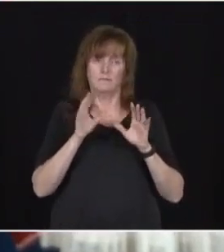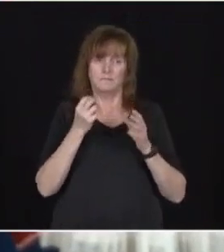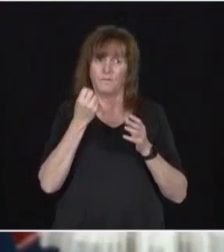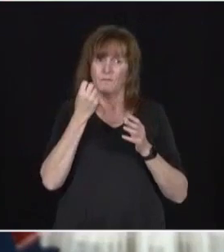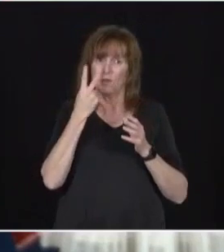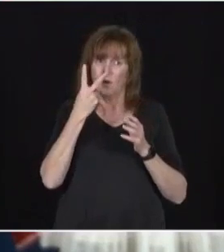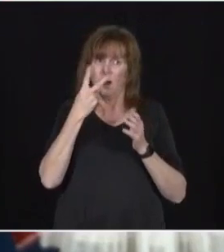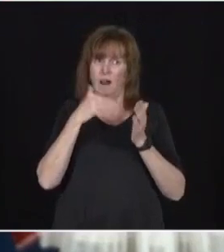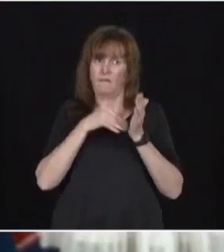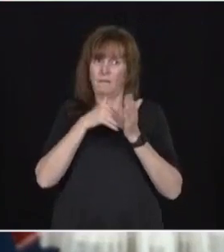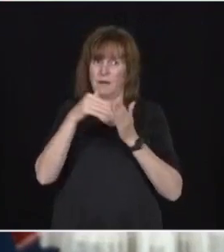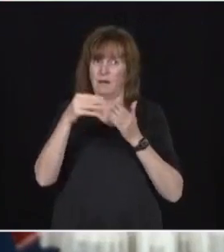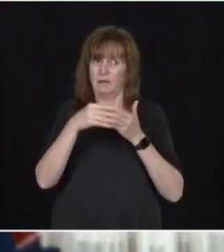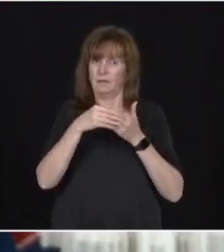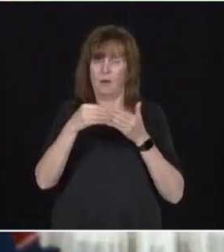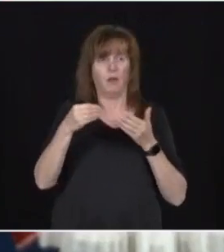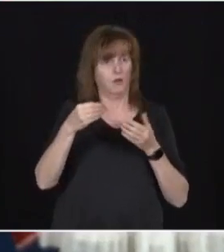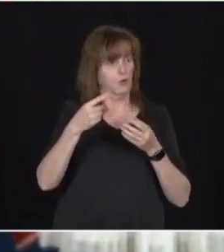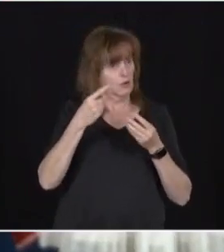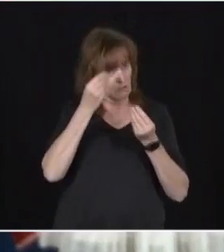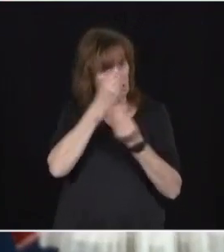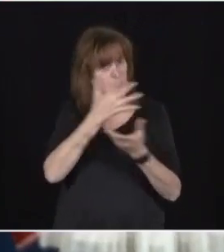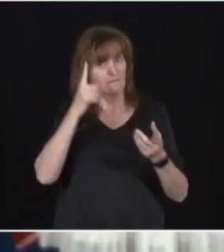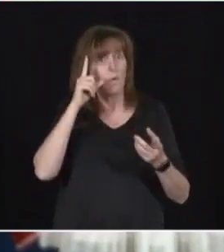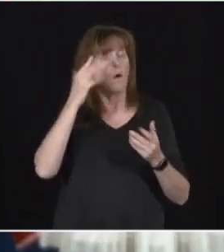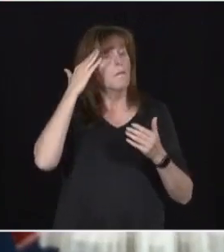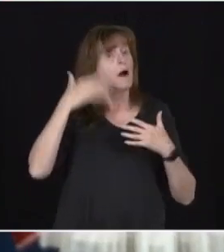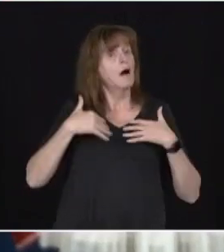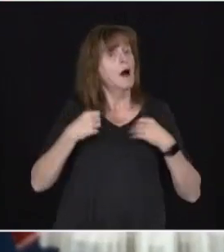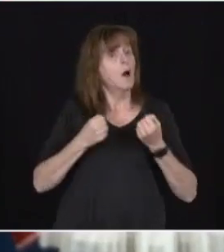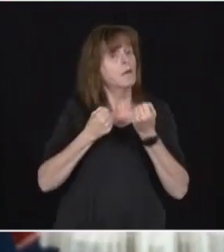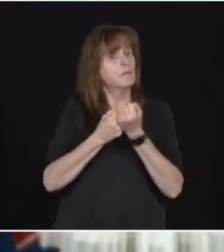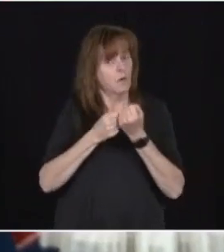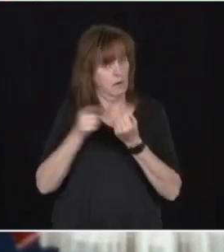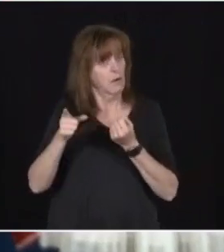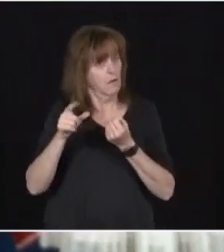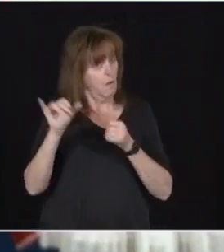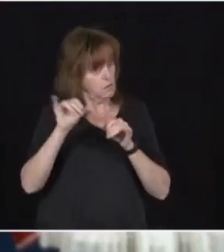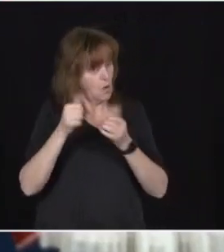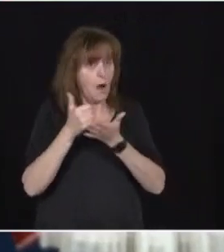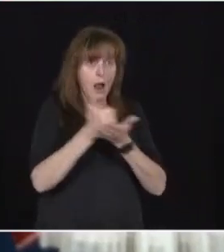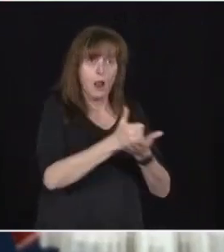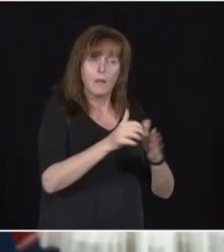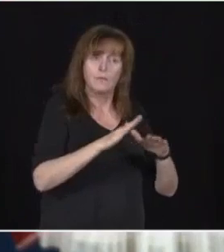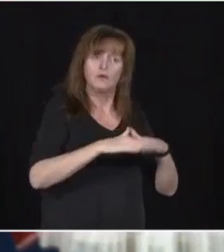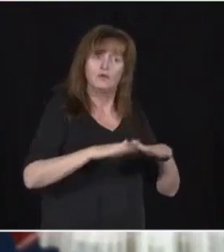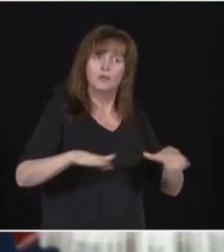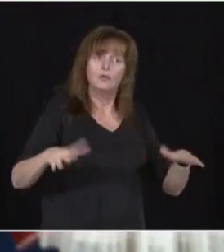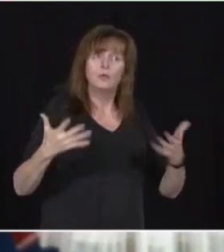in the province. They announced much of which that is helping our kids in a variety of critical stakeholders.